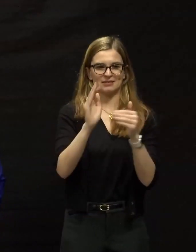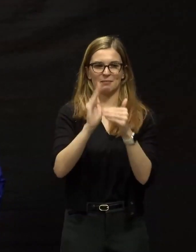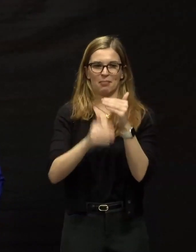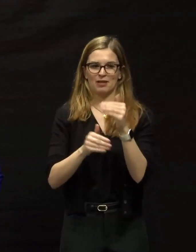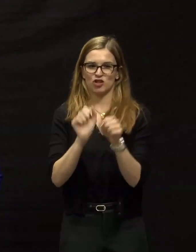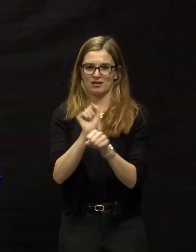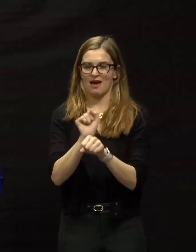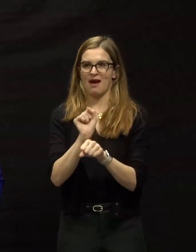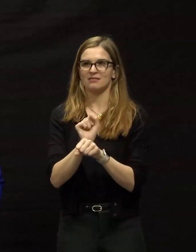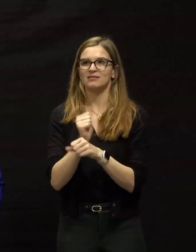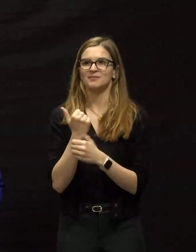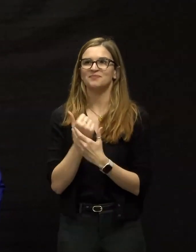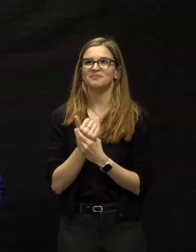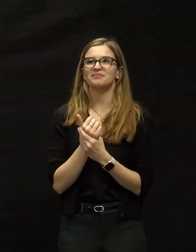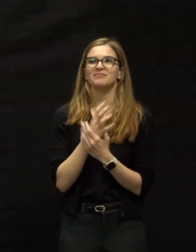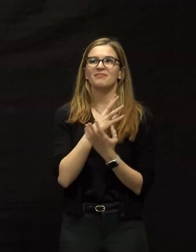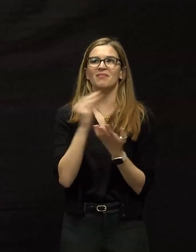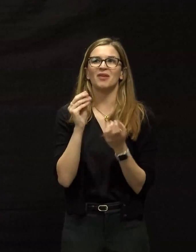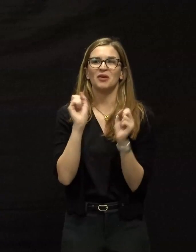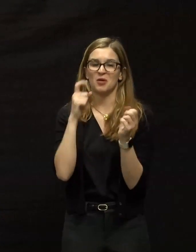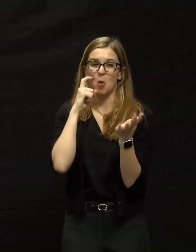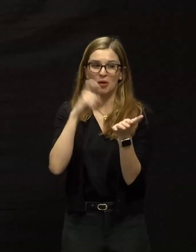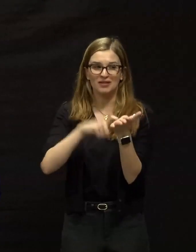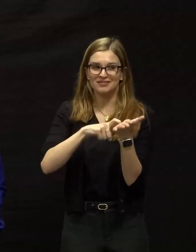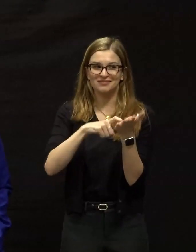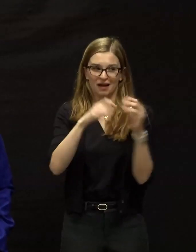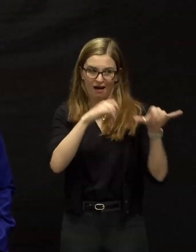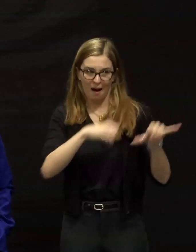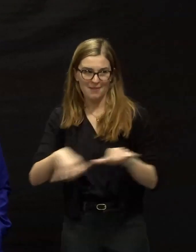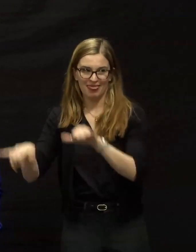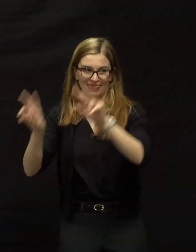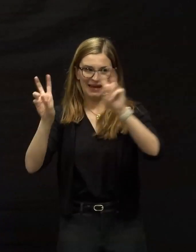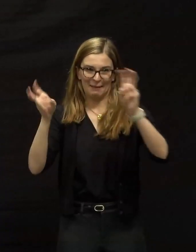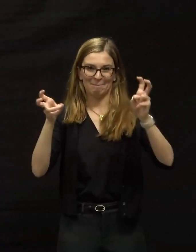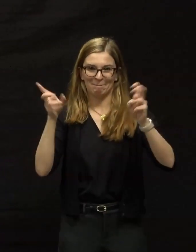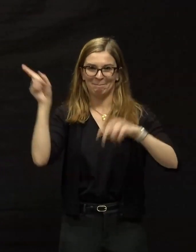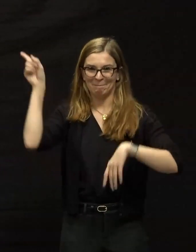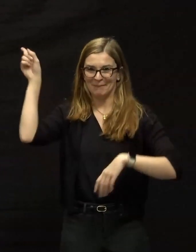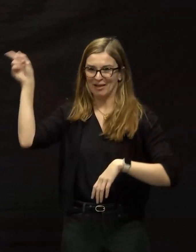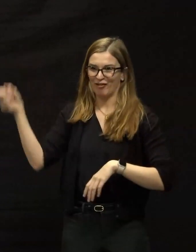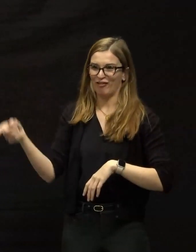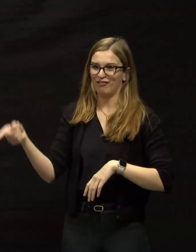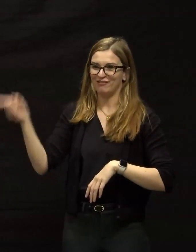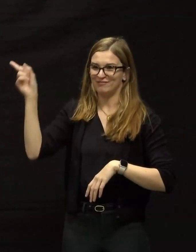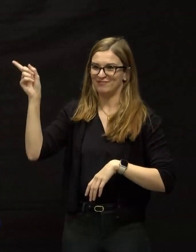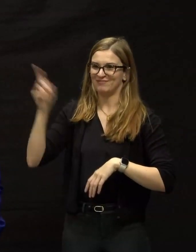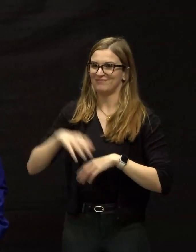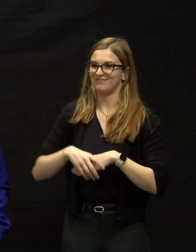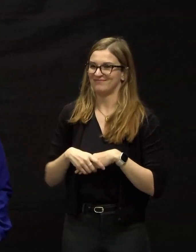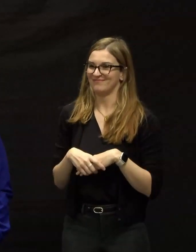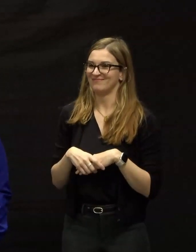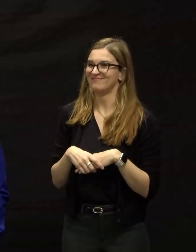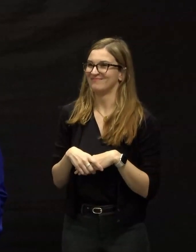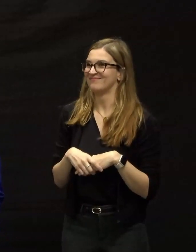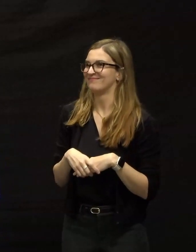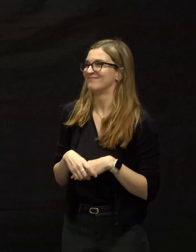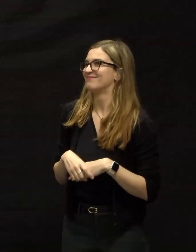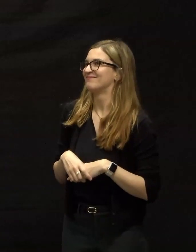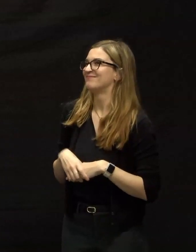So again, this is the sentence completion examples and tasks. And we see really consistent themes